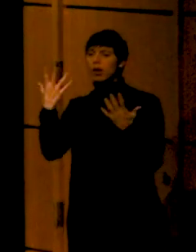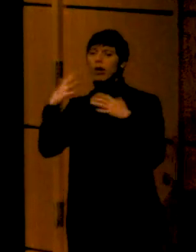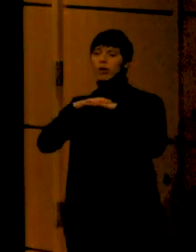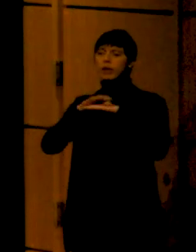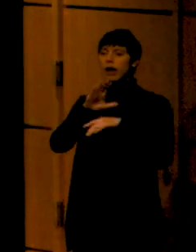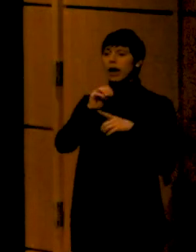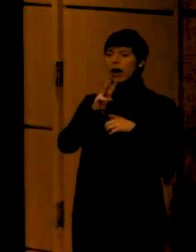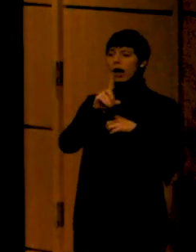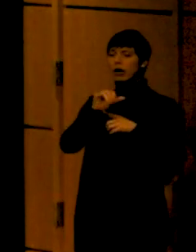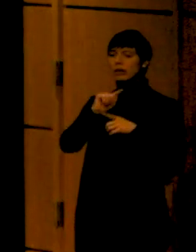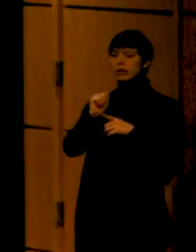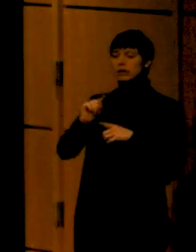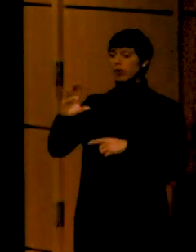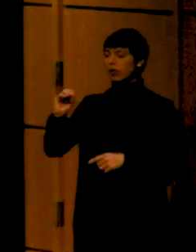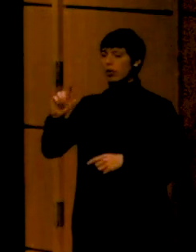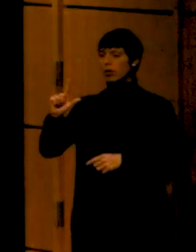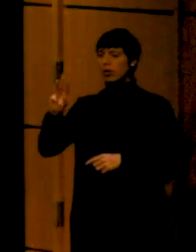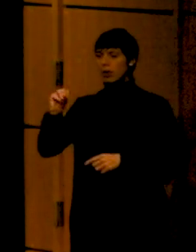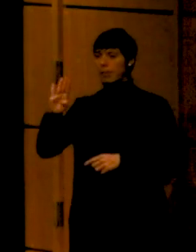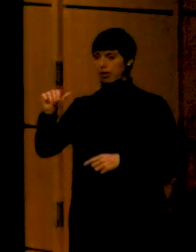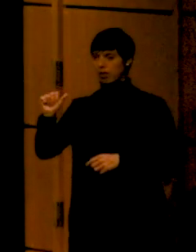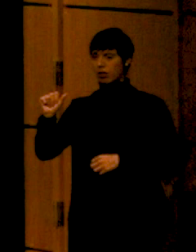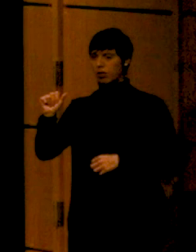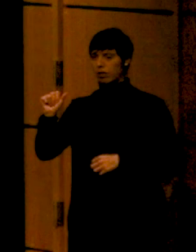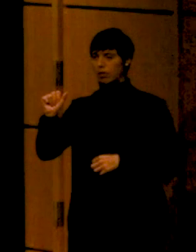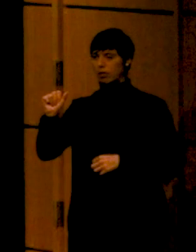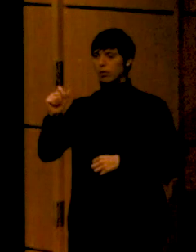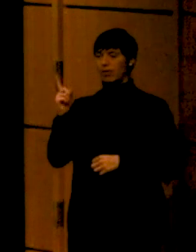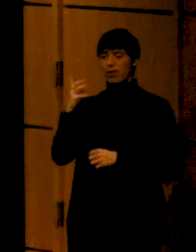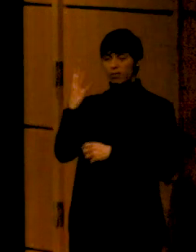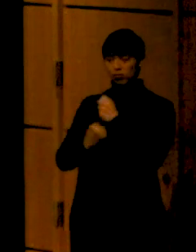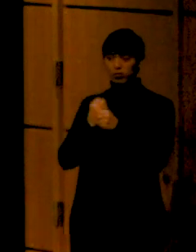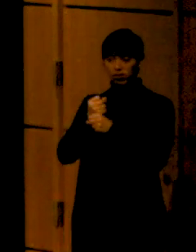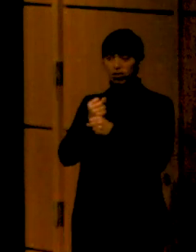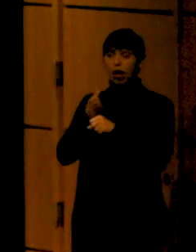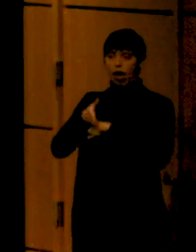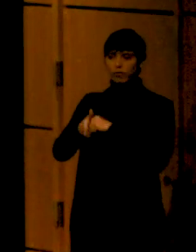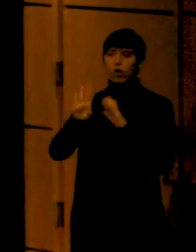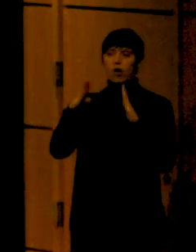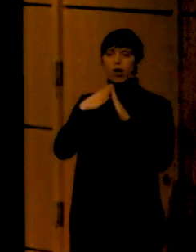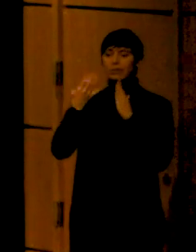here with the Cowlitz, four years after the eruption, still laden with ash.